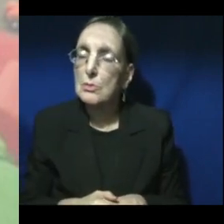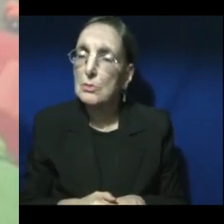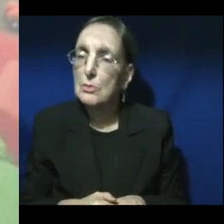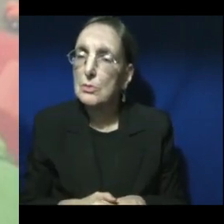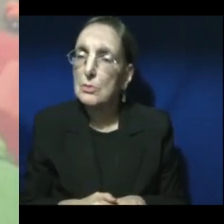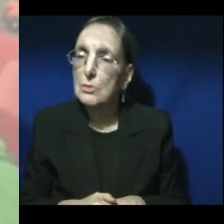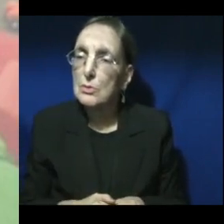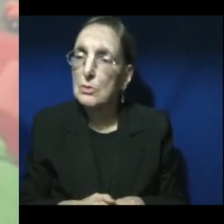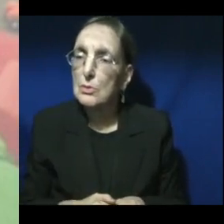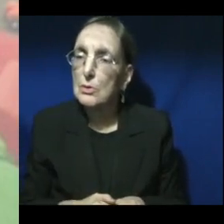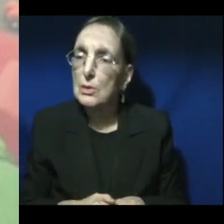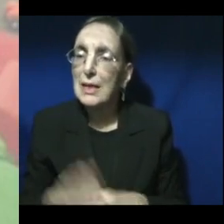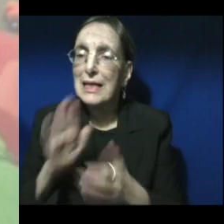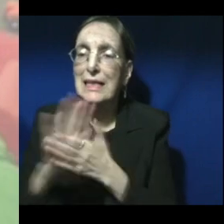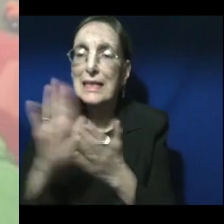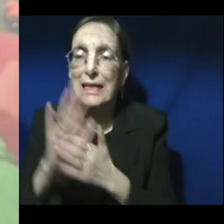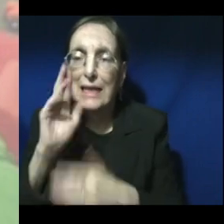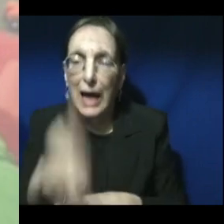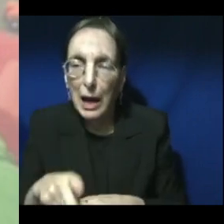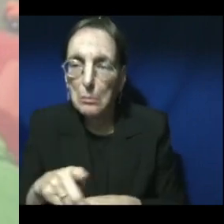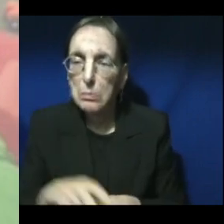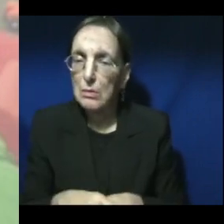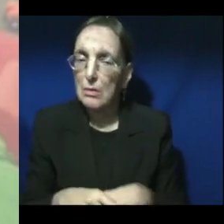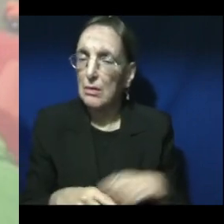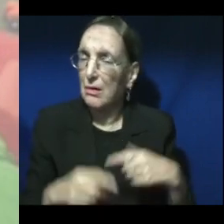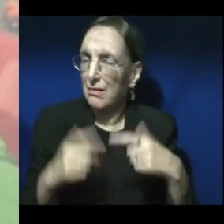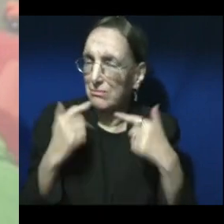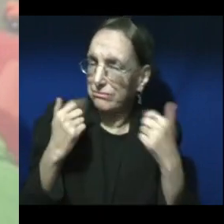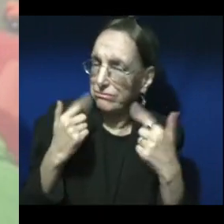them to clean up? Good? Yeah. So kids don’t want to clean up, right? And there was a mess. There